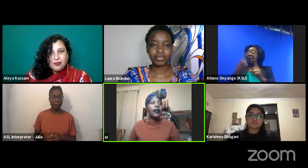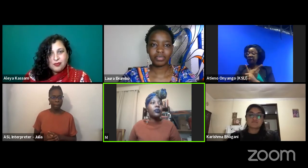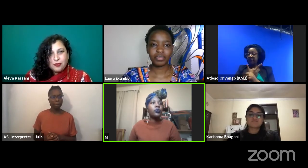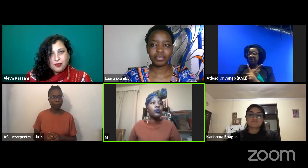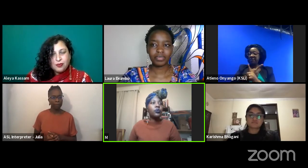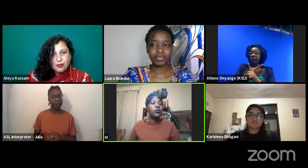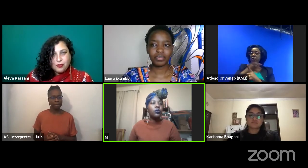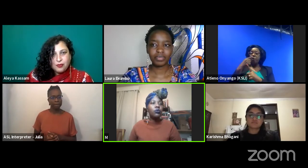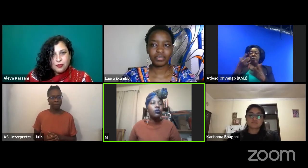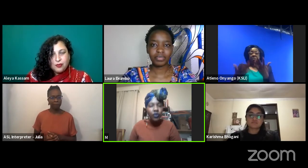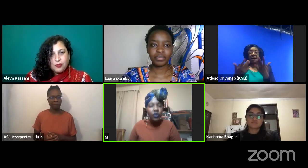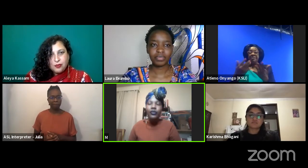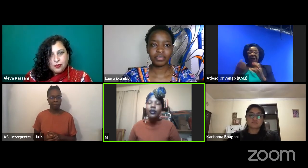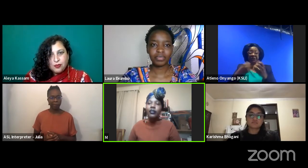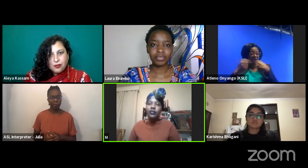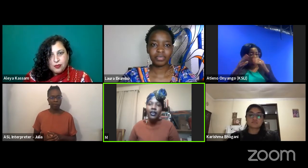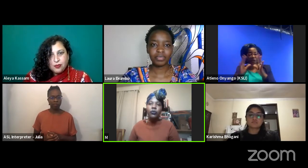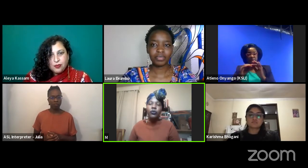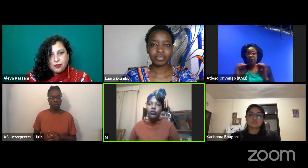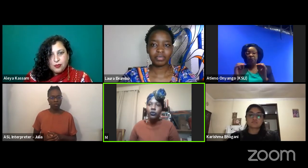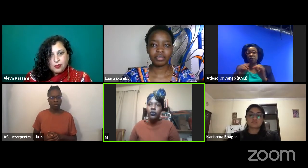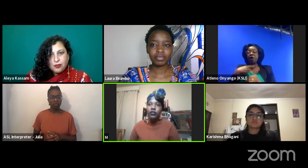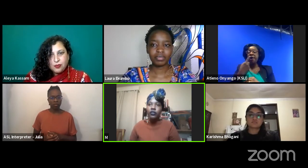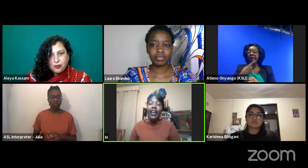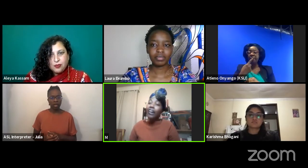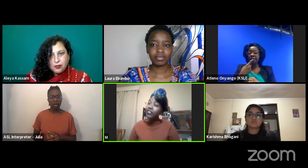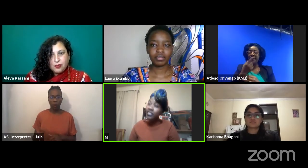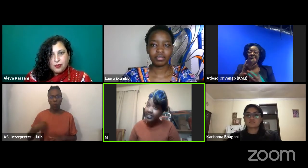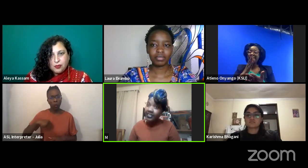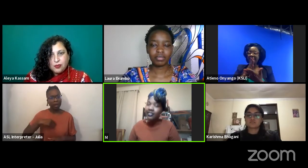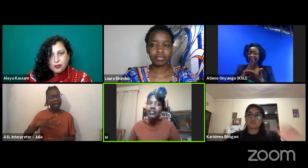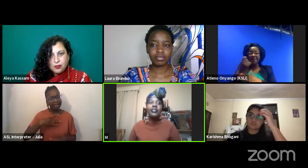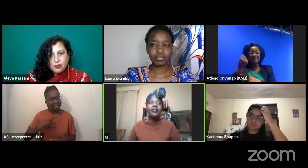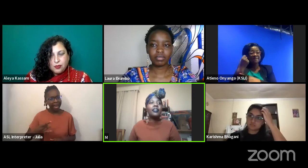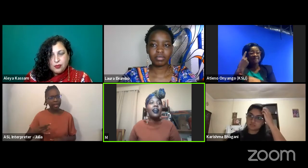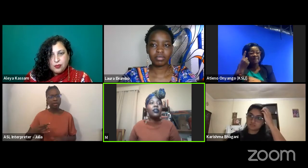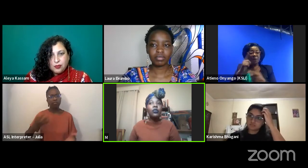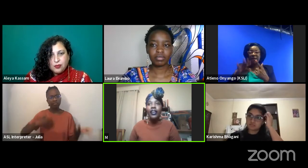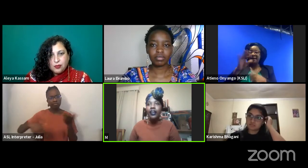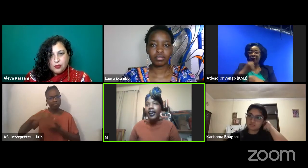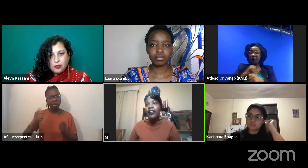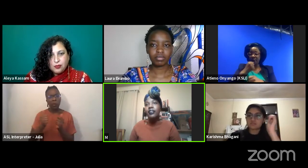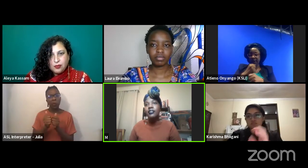and who really, really understand what they're doing and have done it and could help guide us.